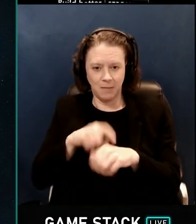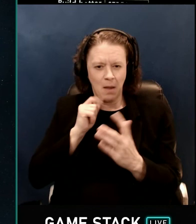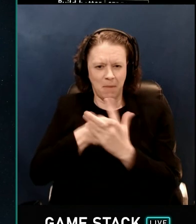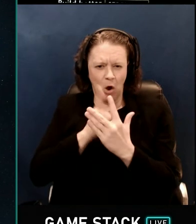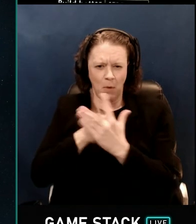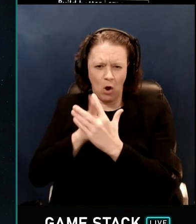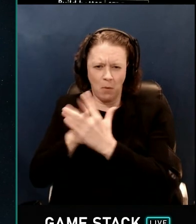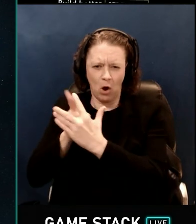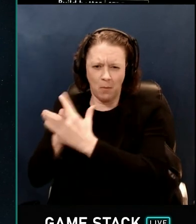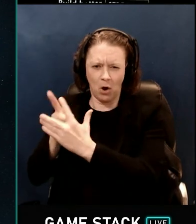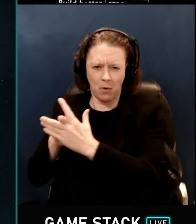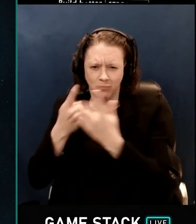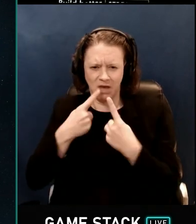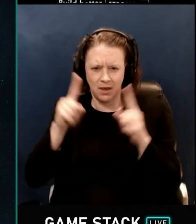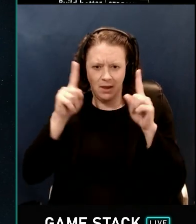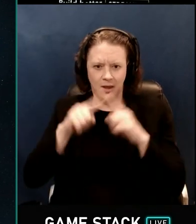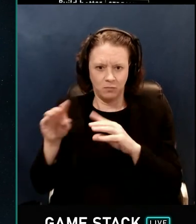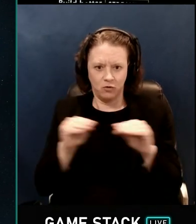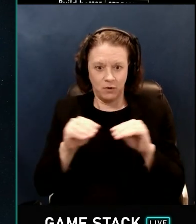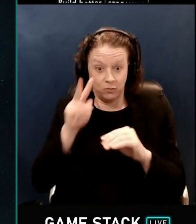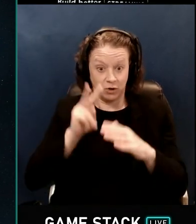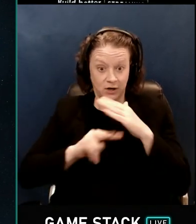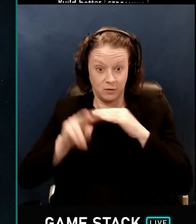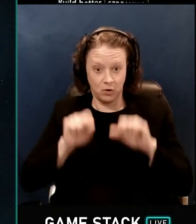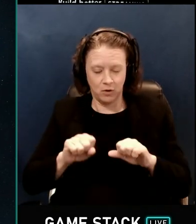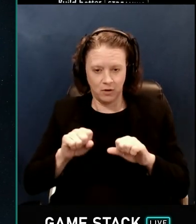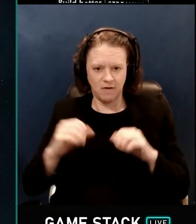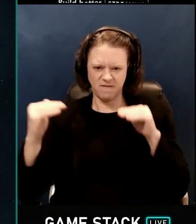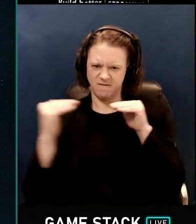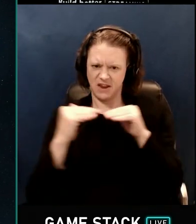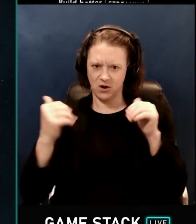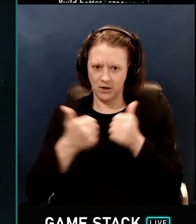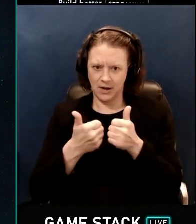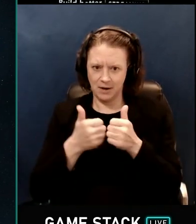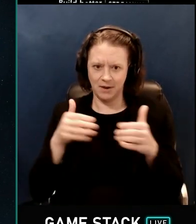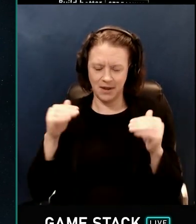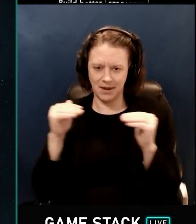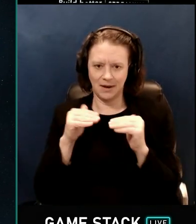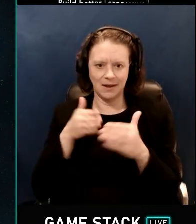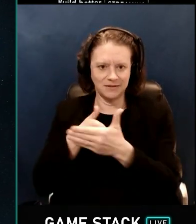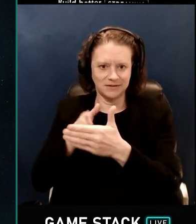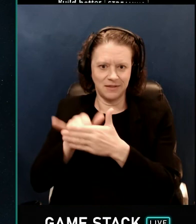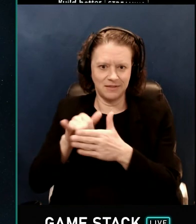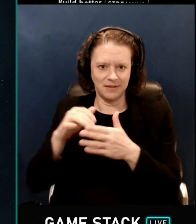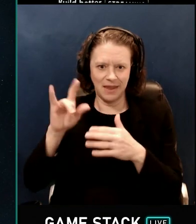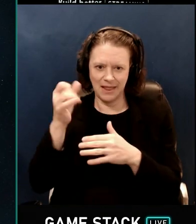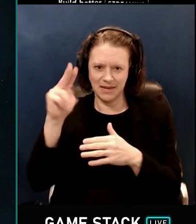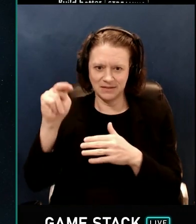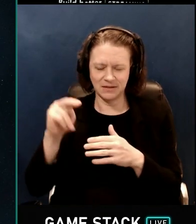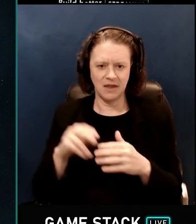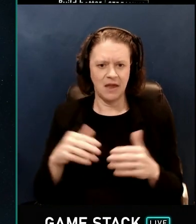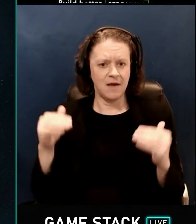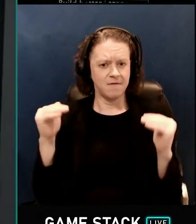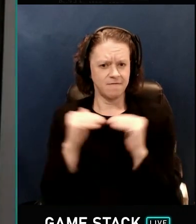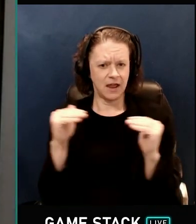They could finally play a fair game against the aliens and fair was all Alex needed to save the Earth.